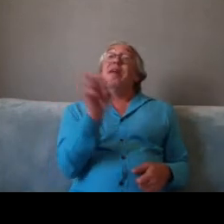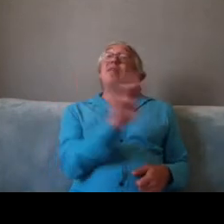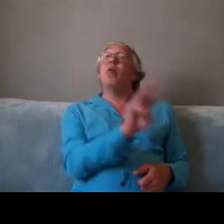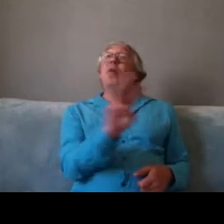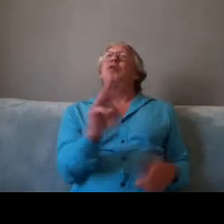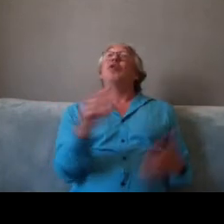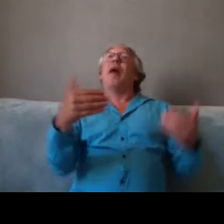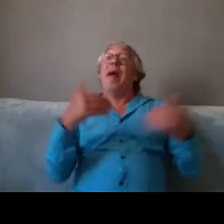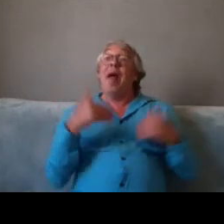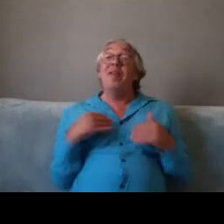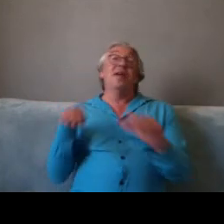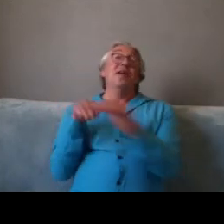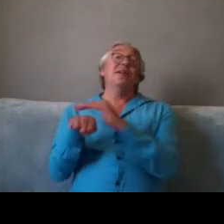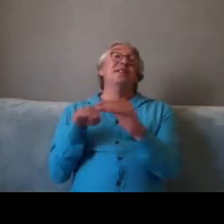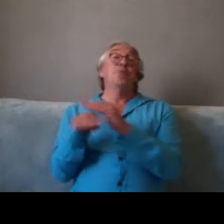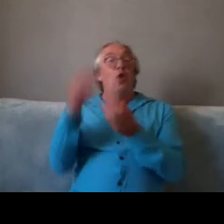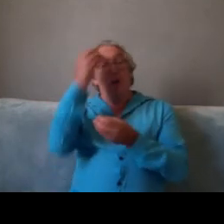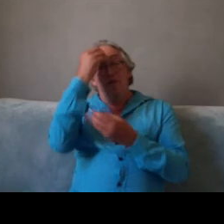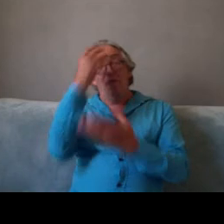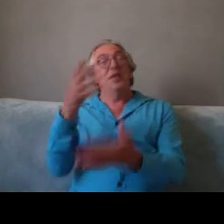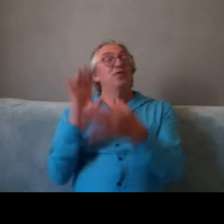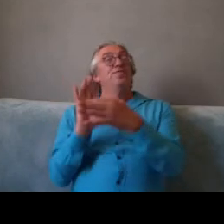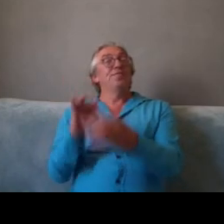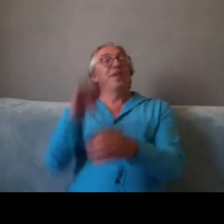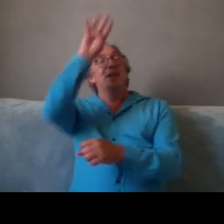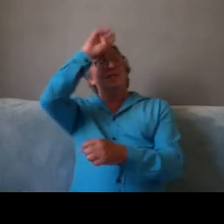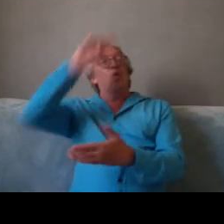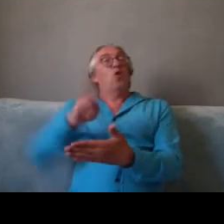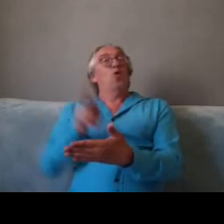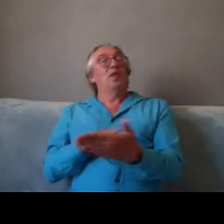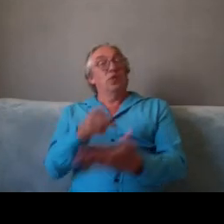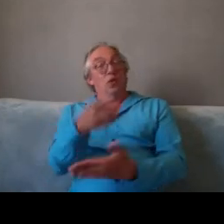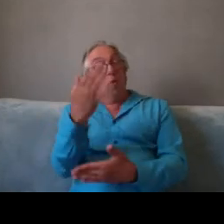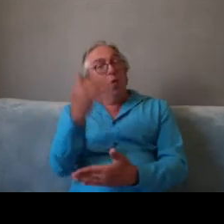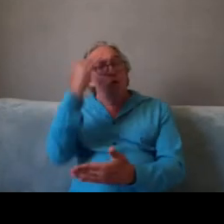That's what we do with EDF and the Mobility Alliance.